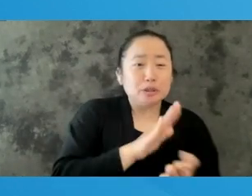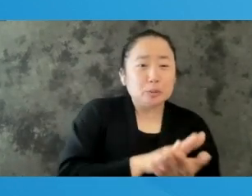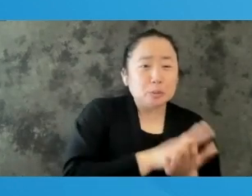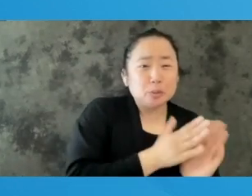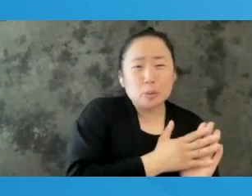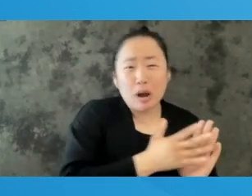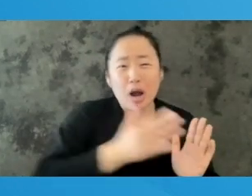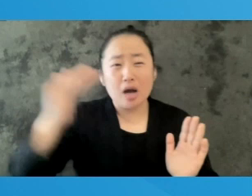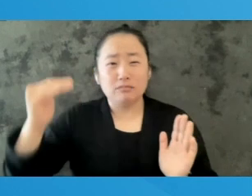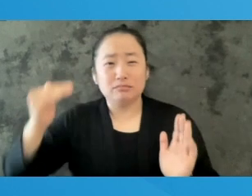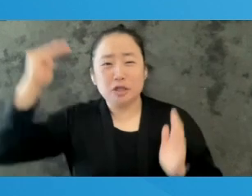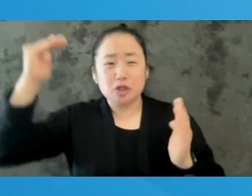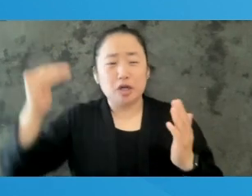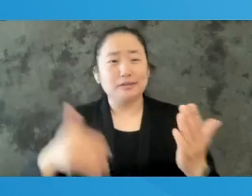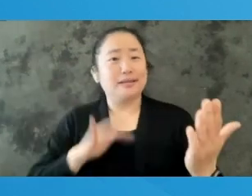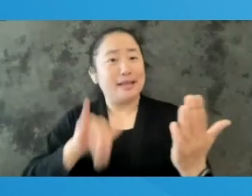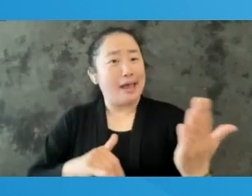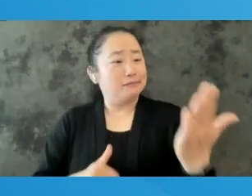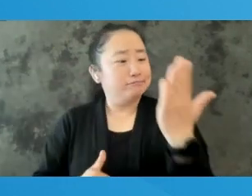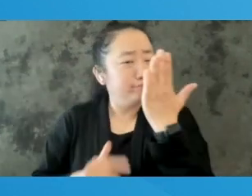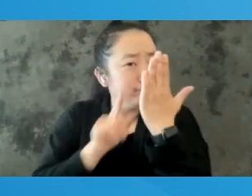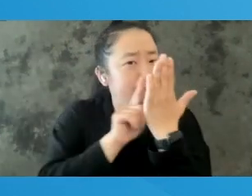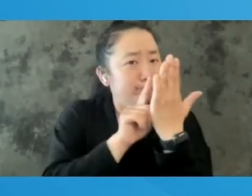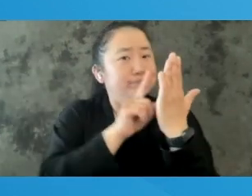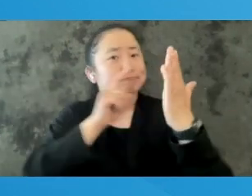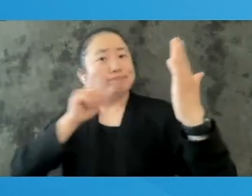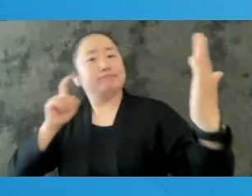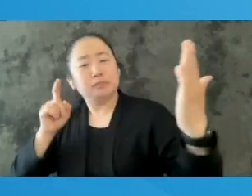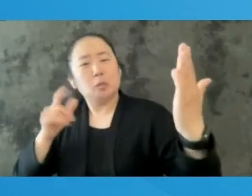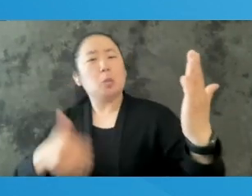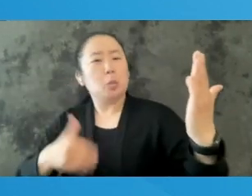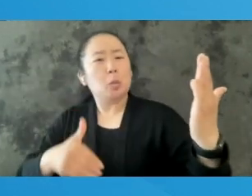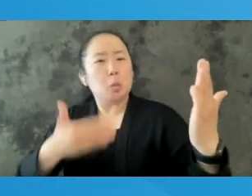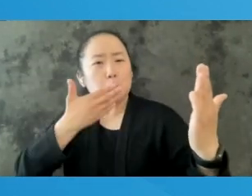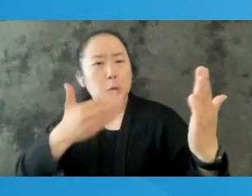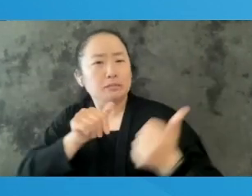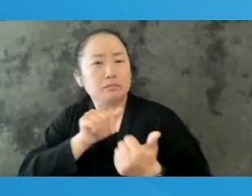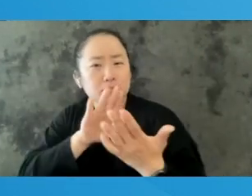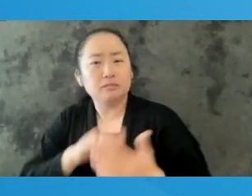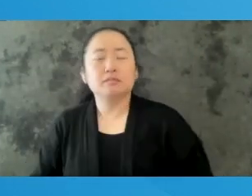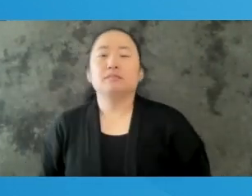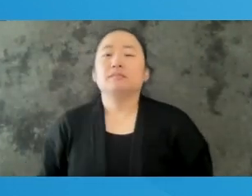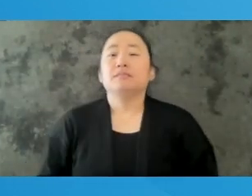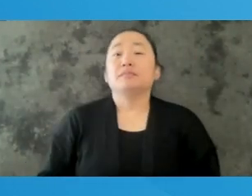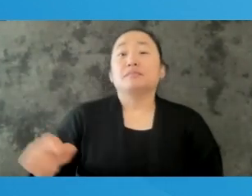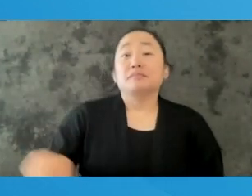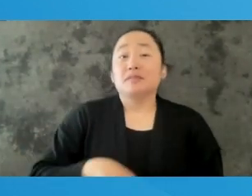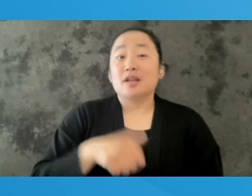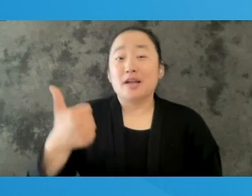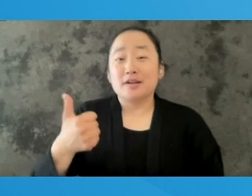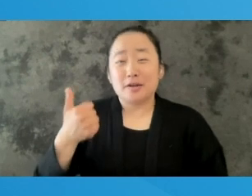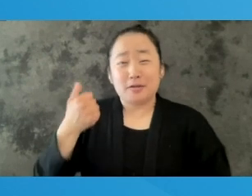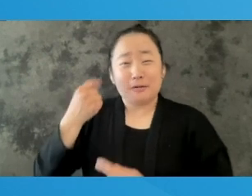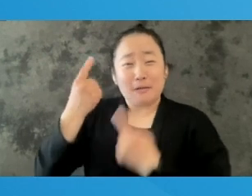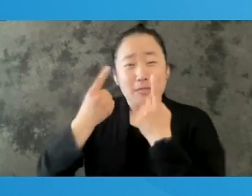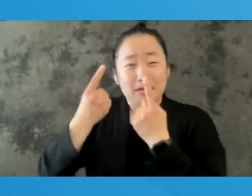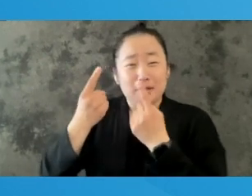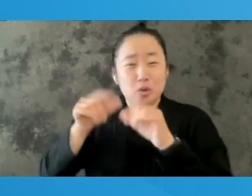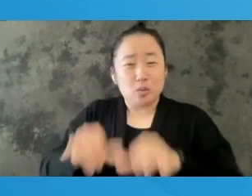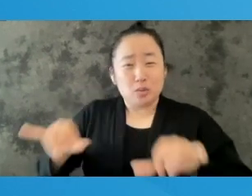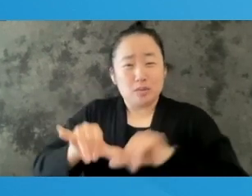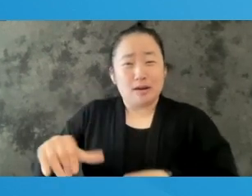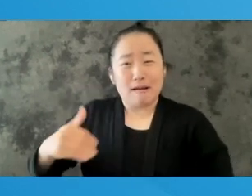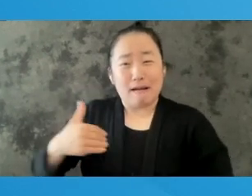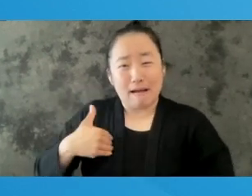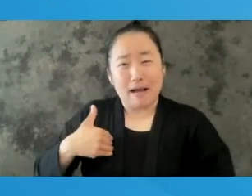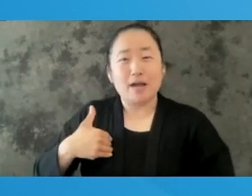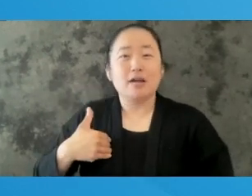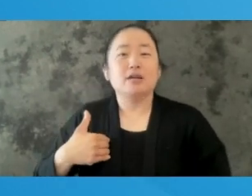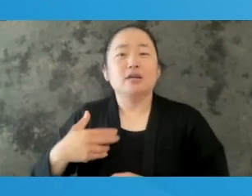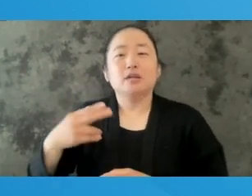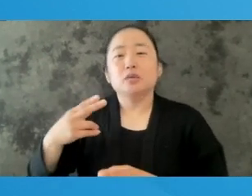And we'll be also combining that with another thinking routine called Looking 10 * 2.